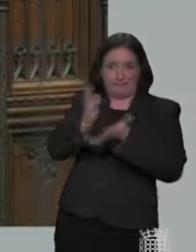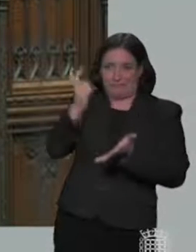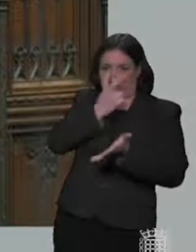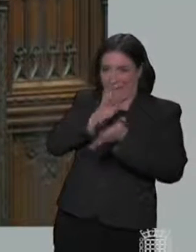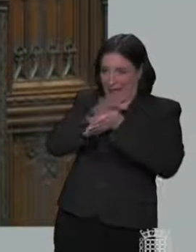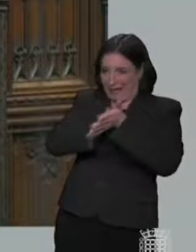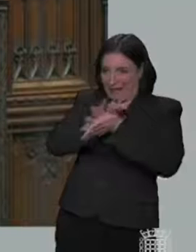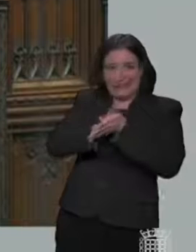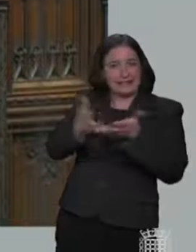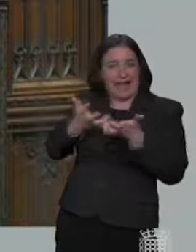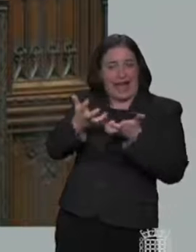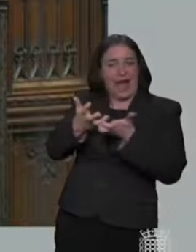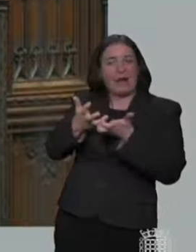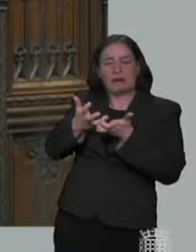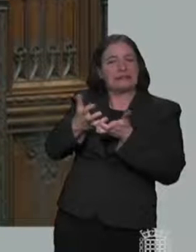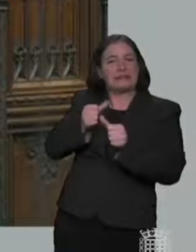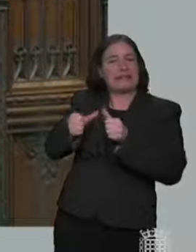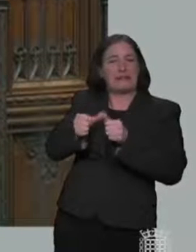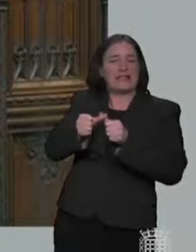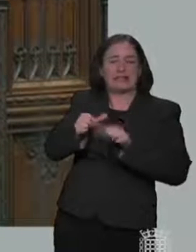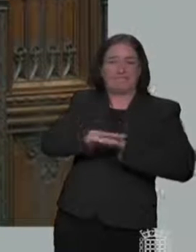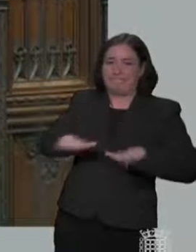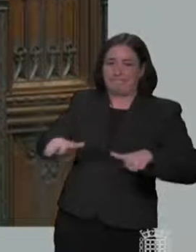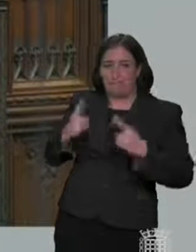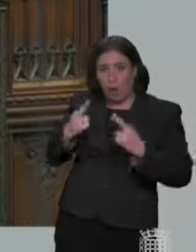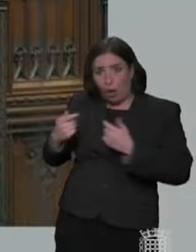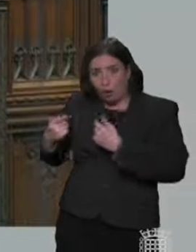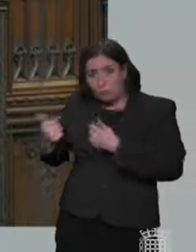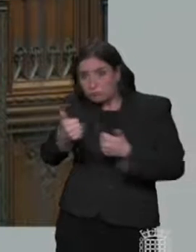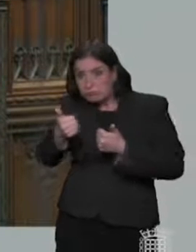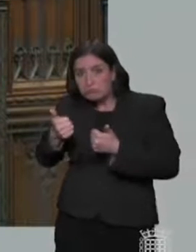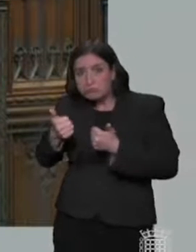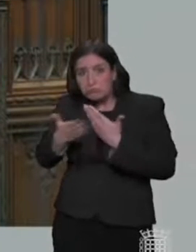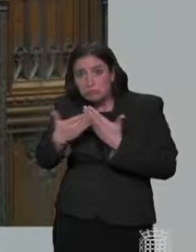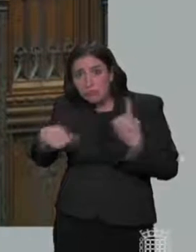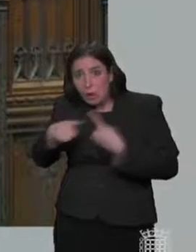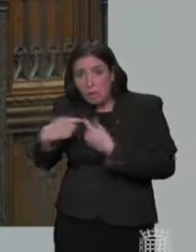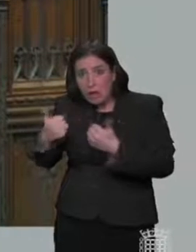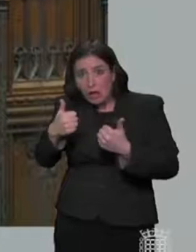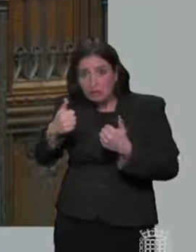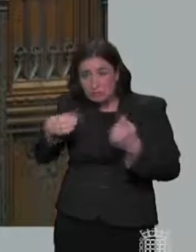would be inappropriate for me to do so and i hope that's okay with everybody out there and i hope